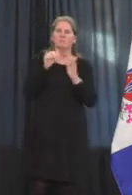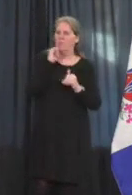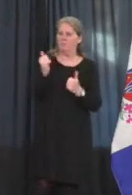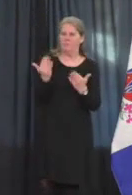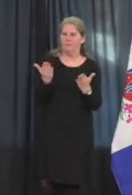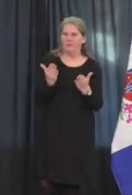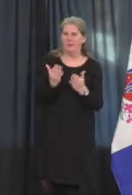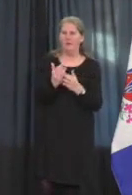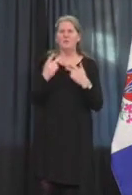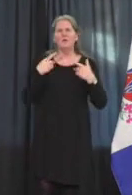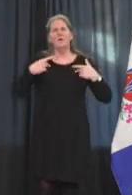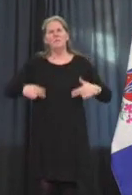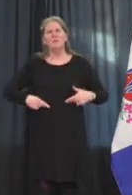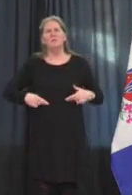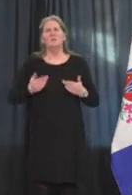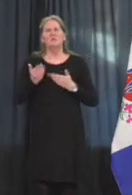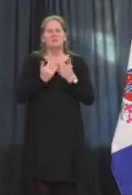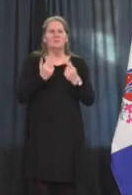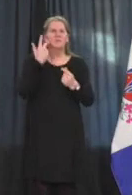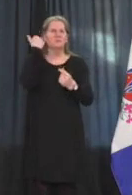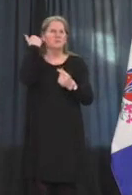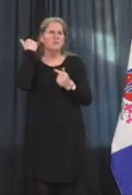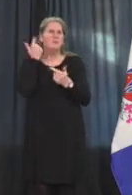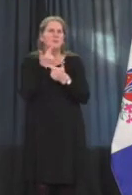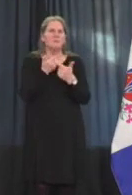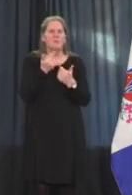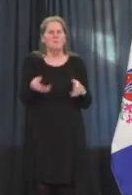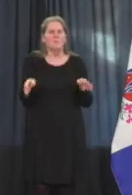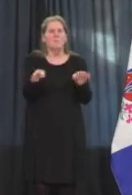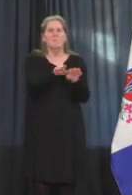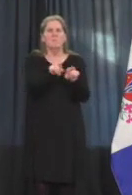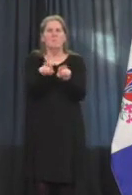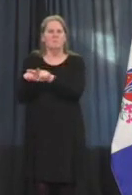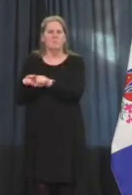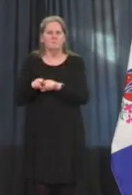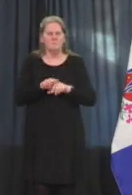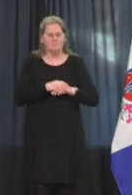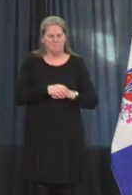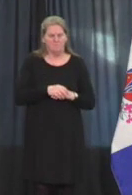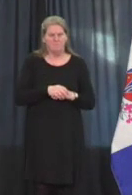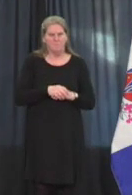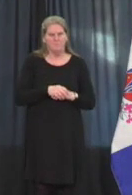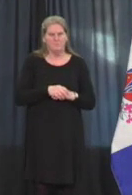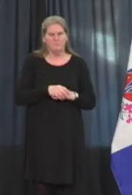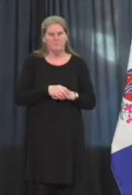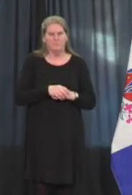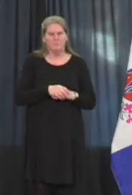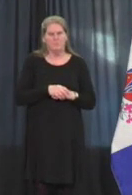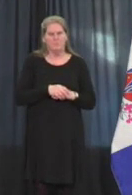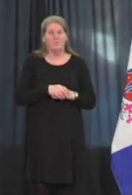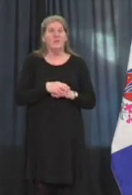SERVICE ESTABLISHMENTS ARE CLOSED. PEOPLE WHO DO NOT COMPLY WITH